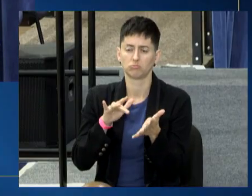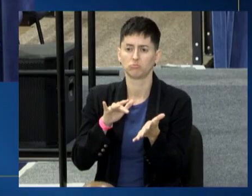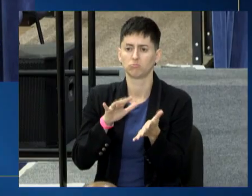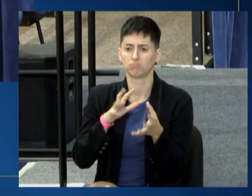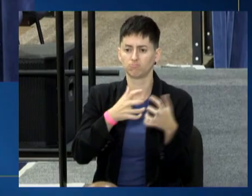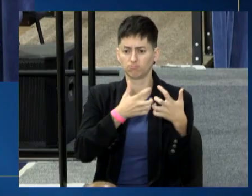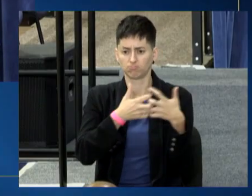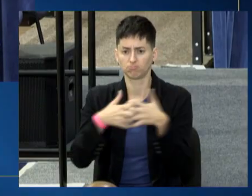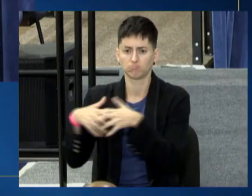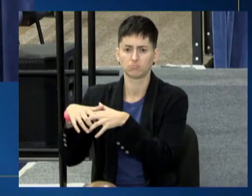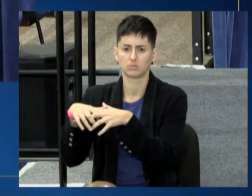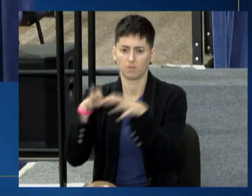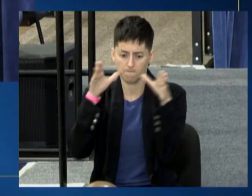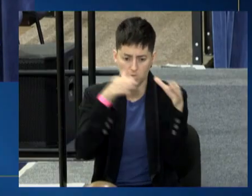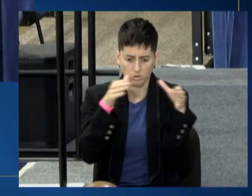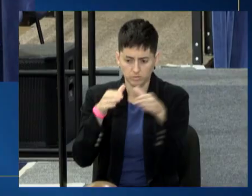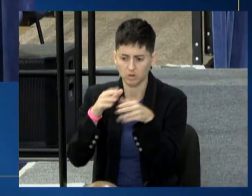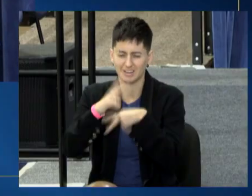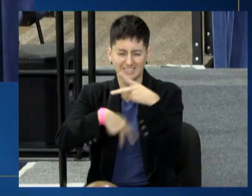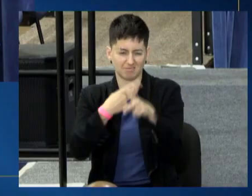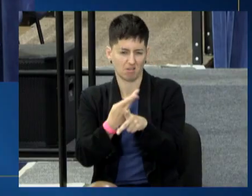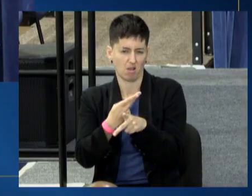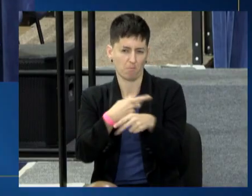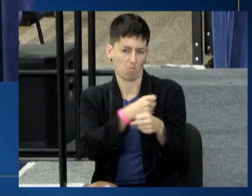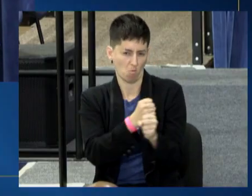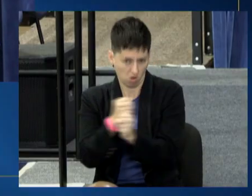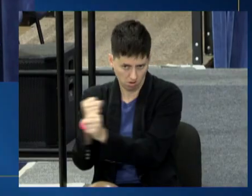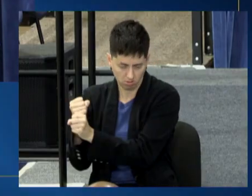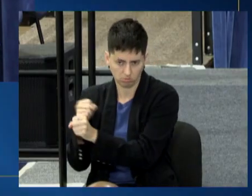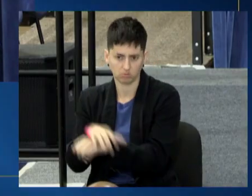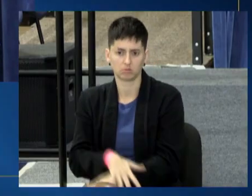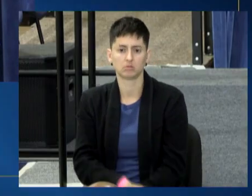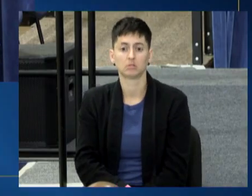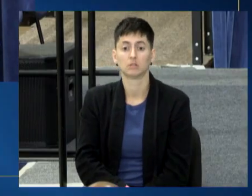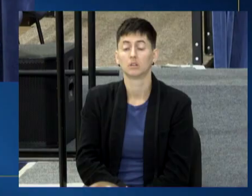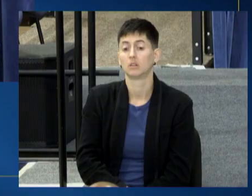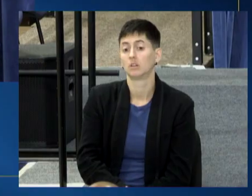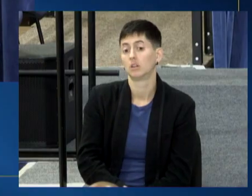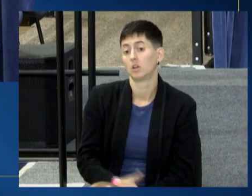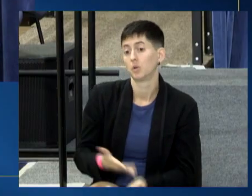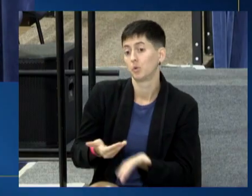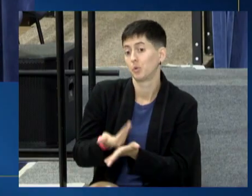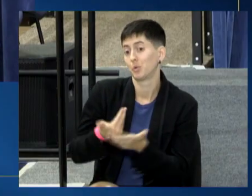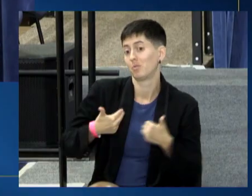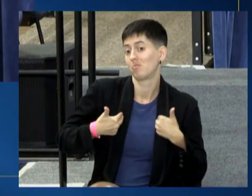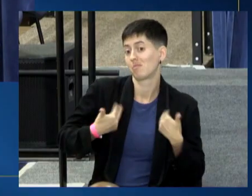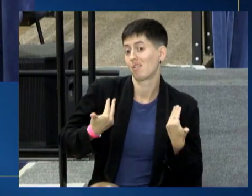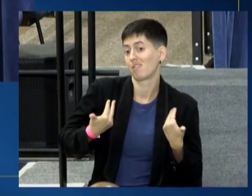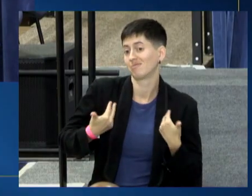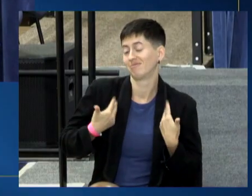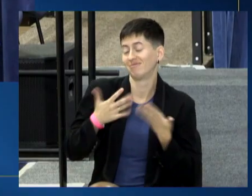drugs, devices. But a relatively new center, the young center, the Oncology Center of Excellence,